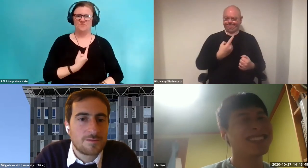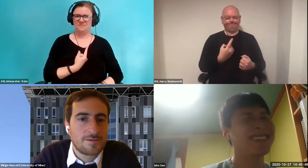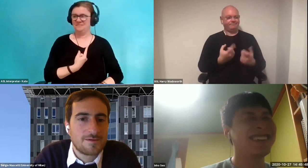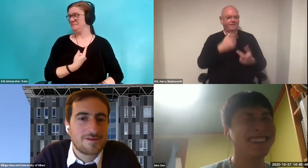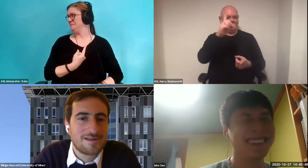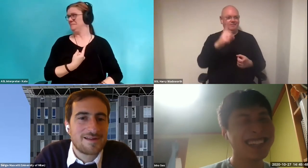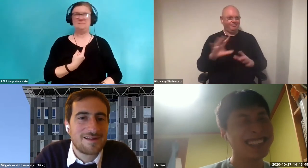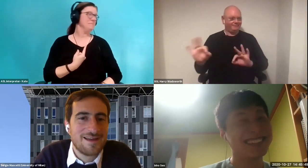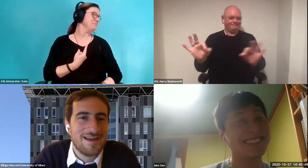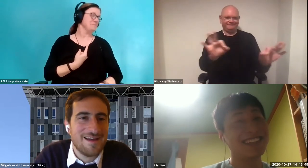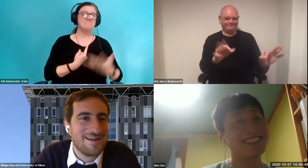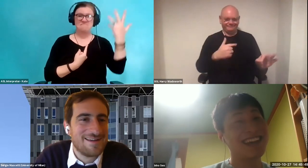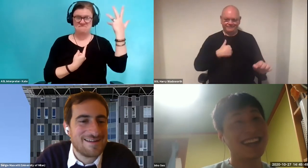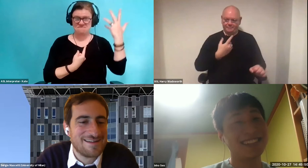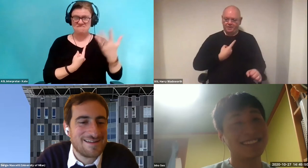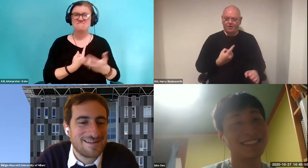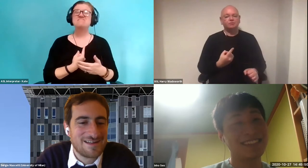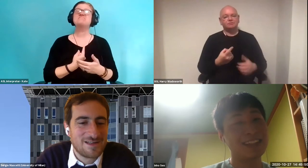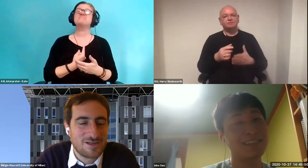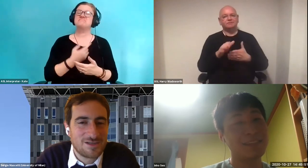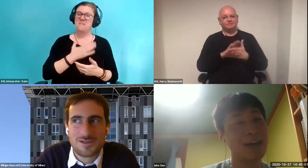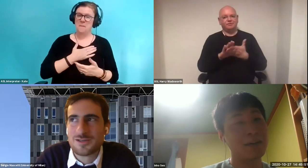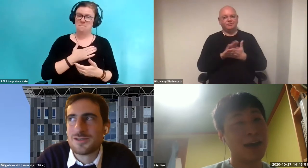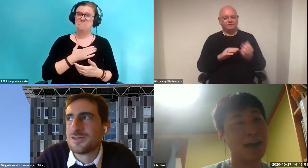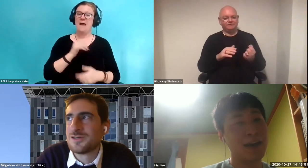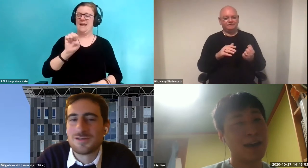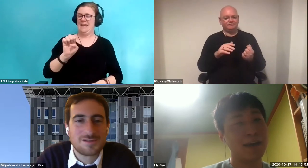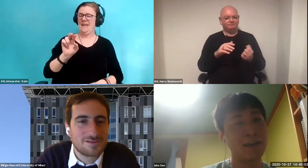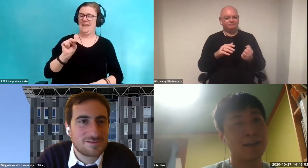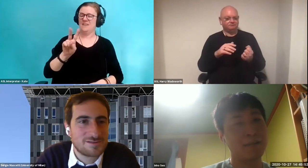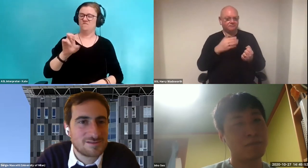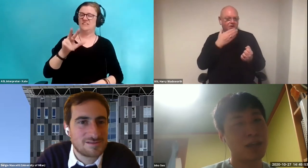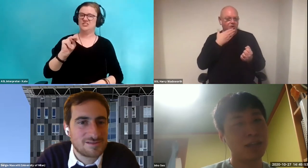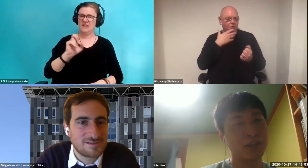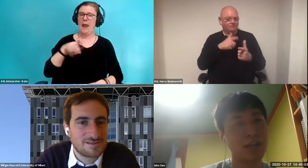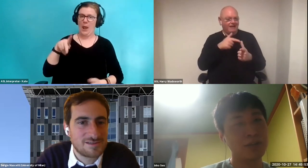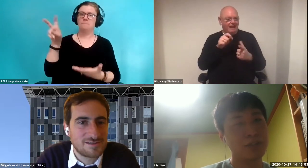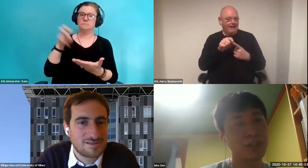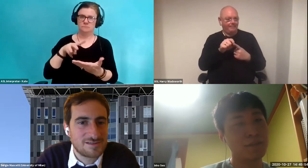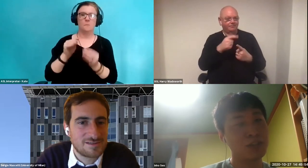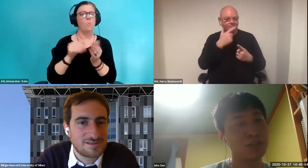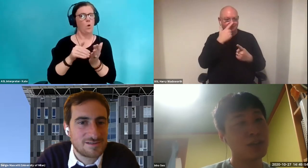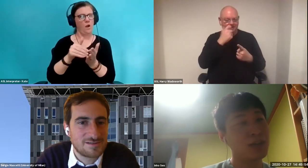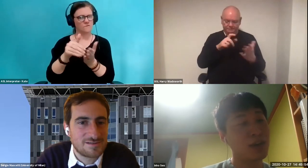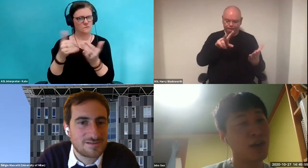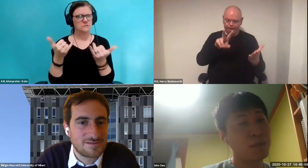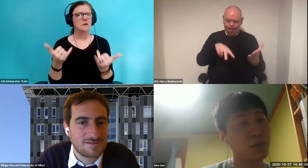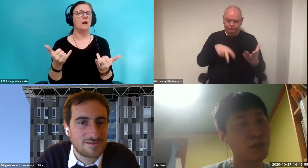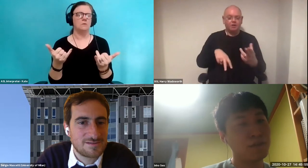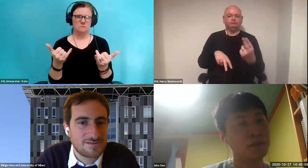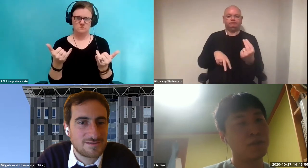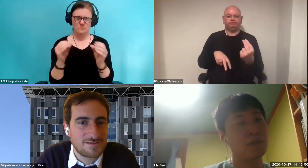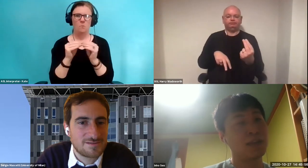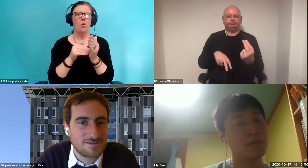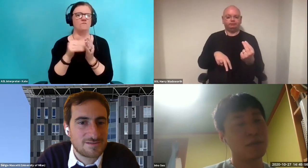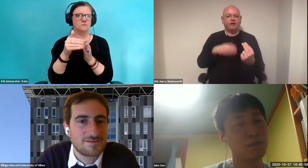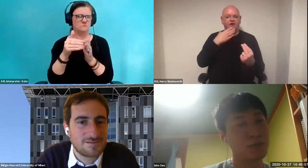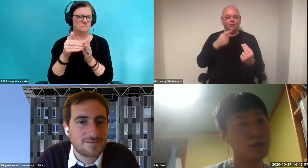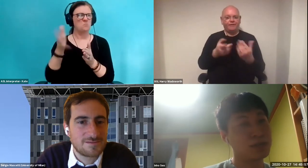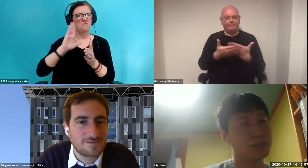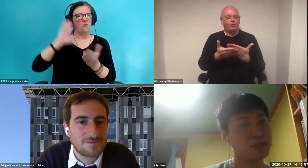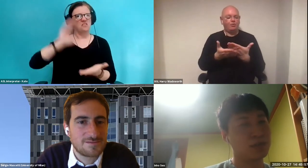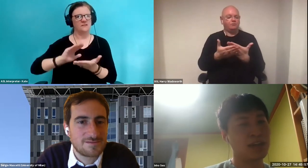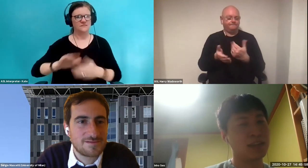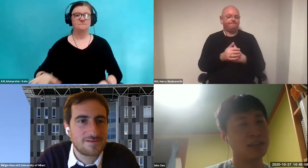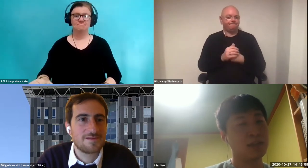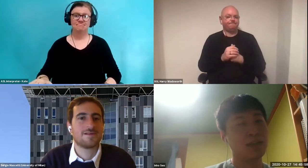so yeah so yeah so I had to so now I I um I turn I use envision more often than before so i think